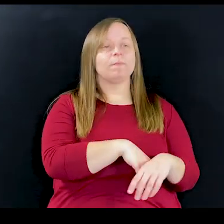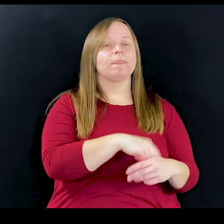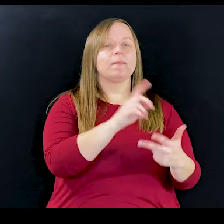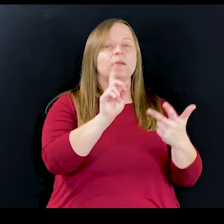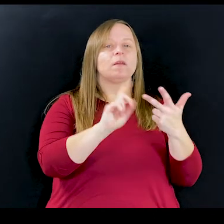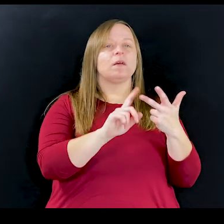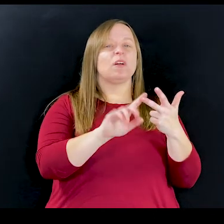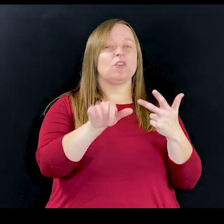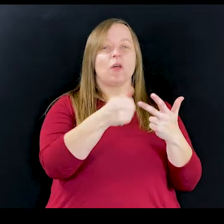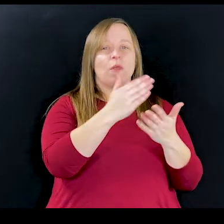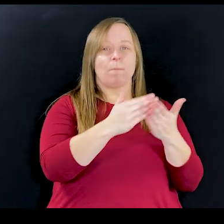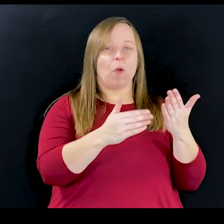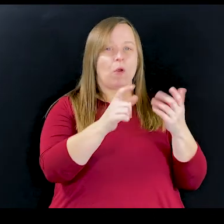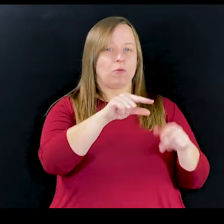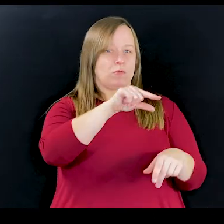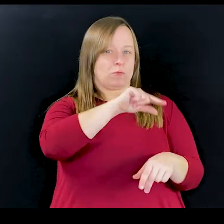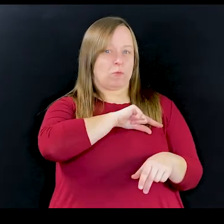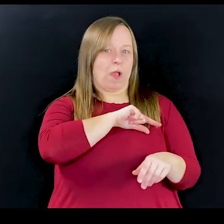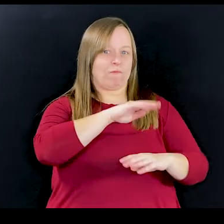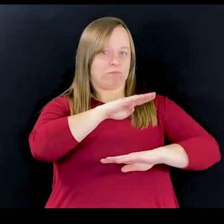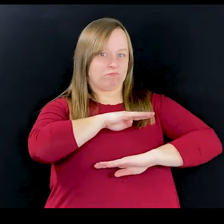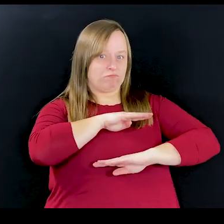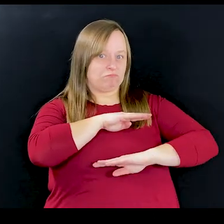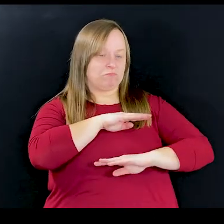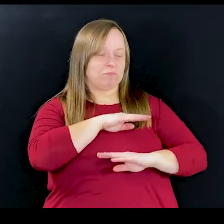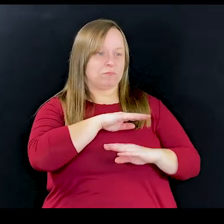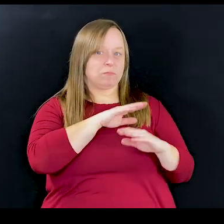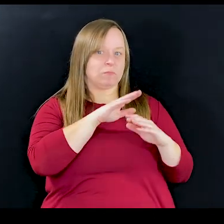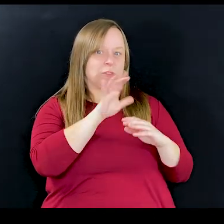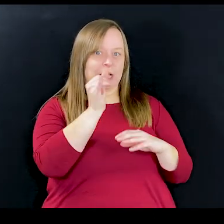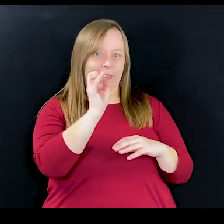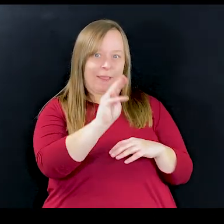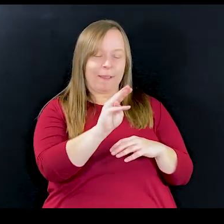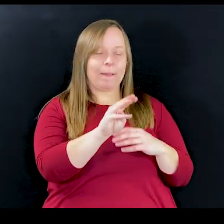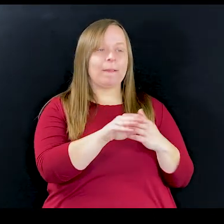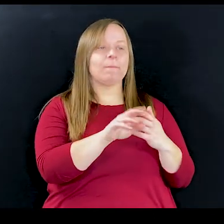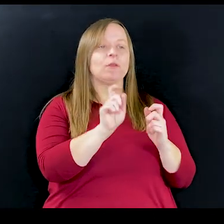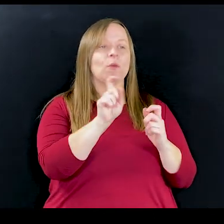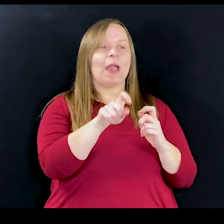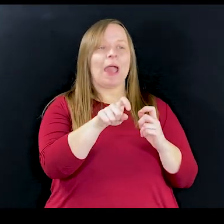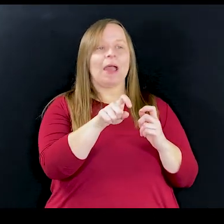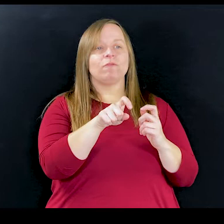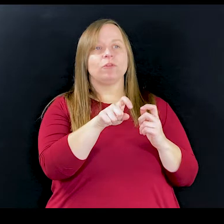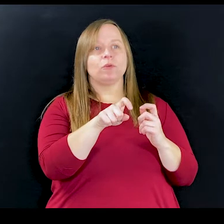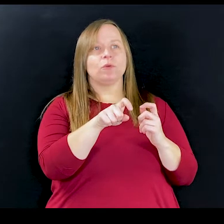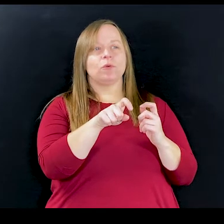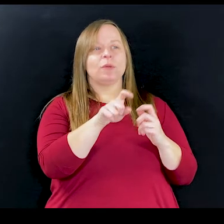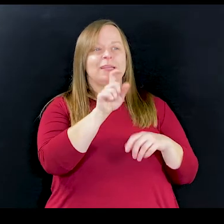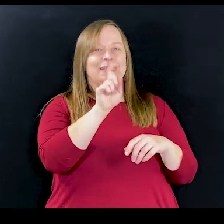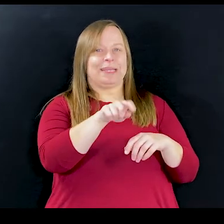Another element that you have to satisfy in your claim is that you have to have been needing